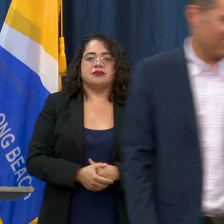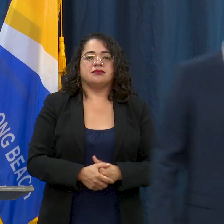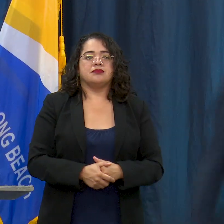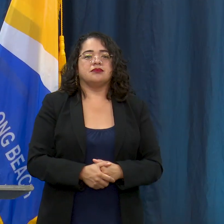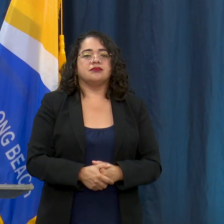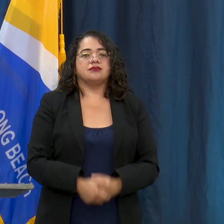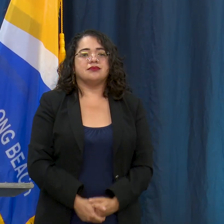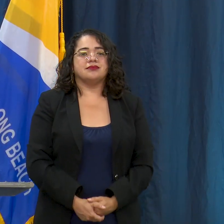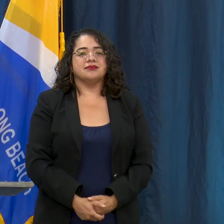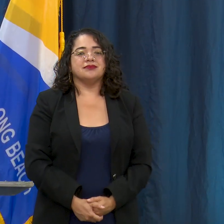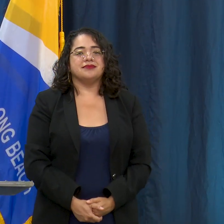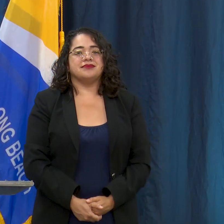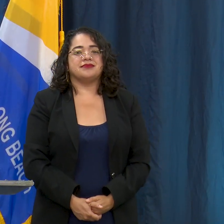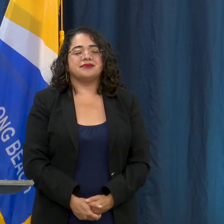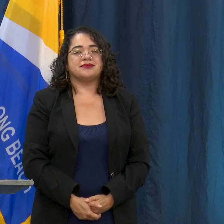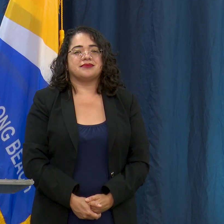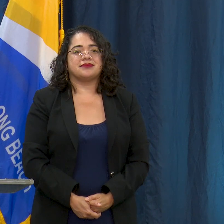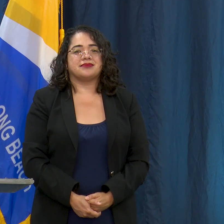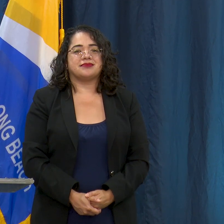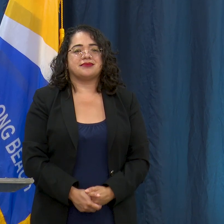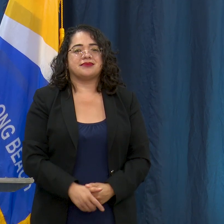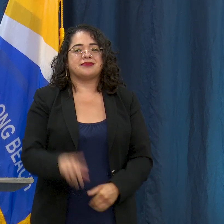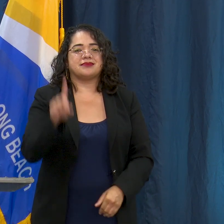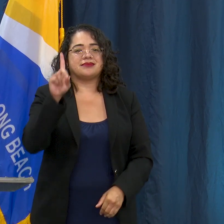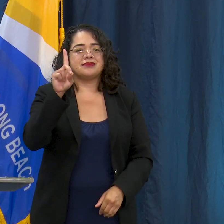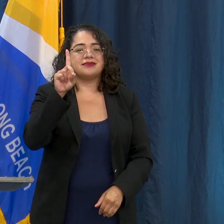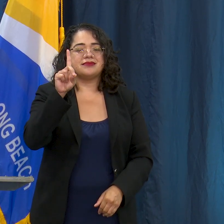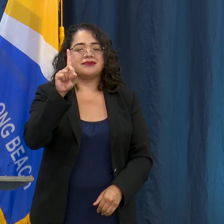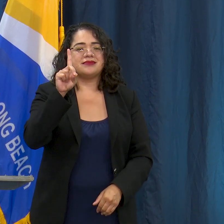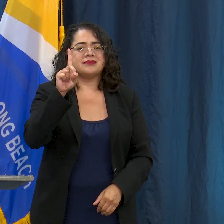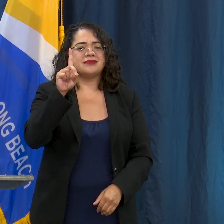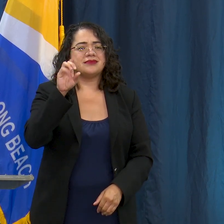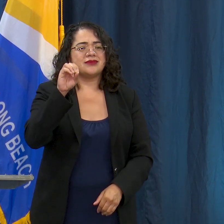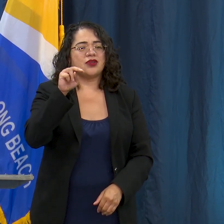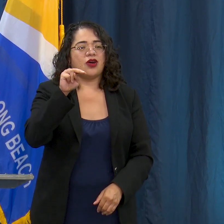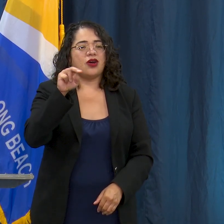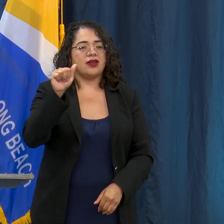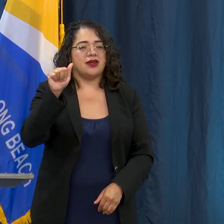This one comes from Donna Littlejohn with the Southern California News Group -